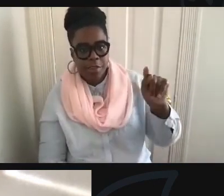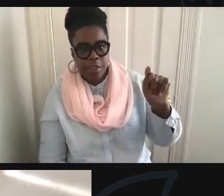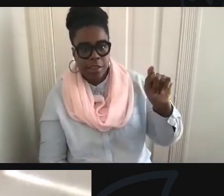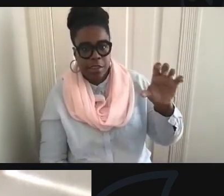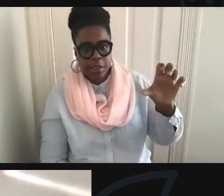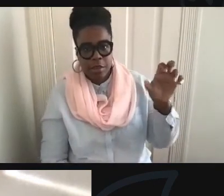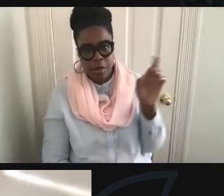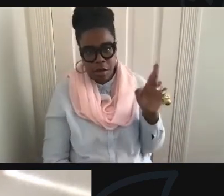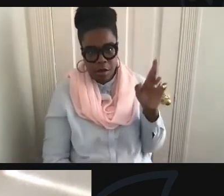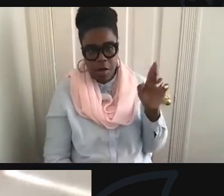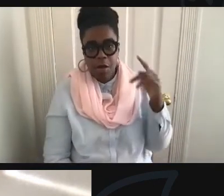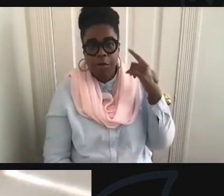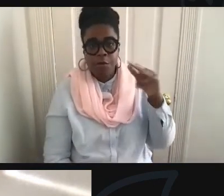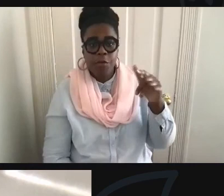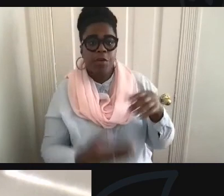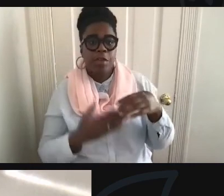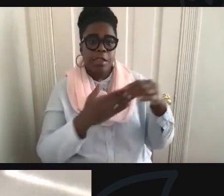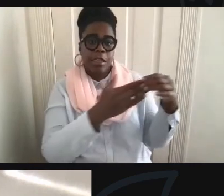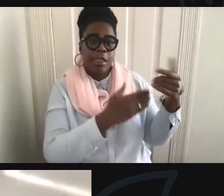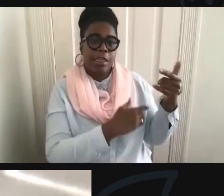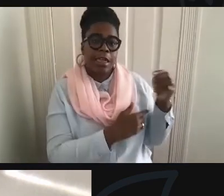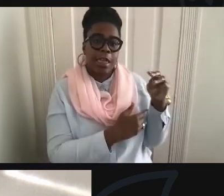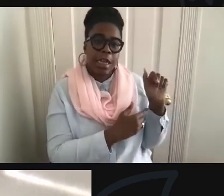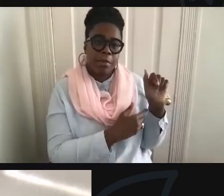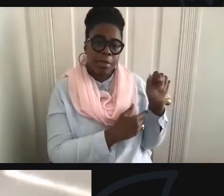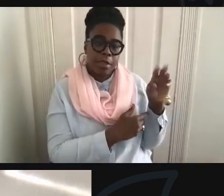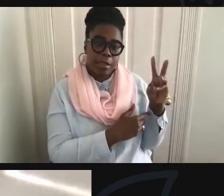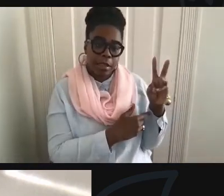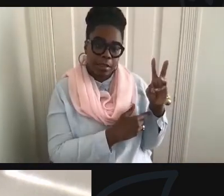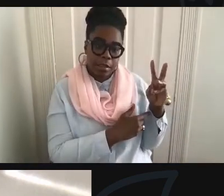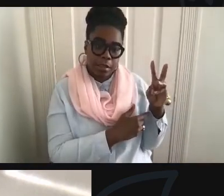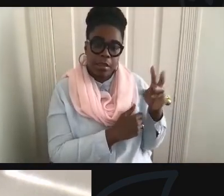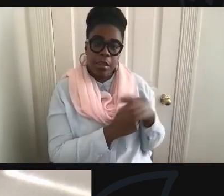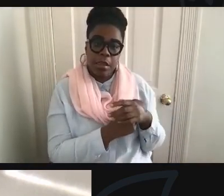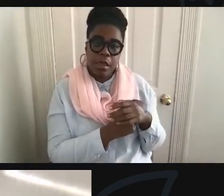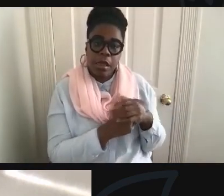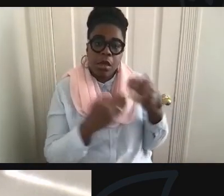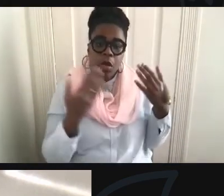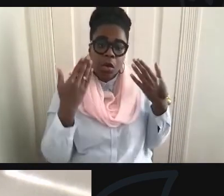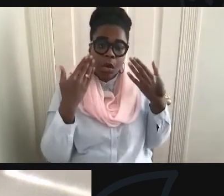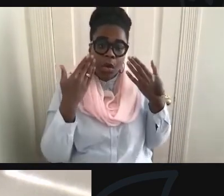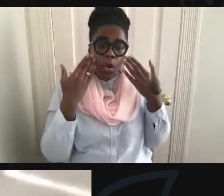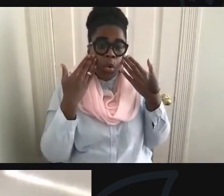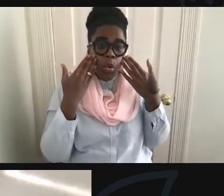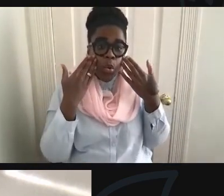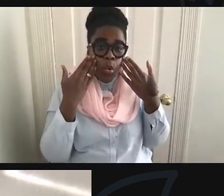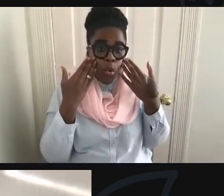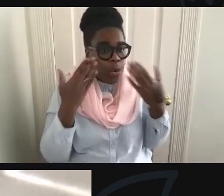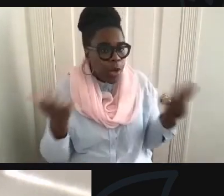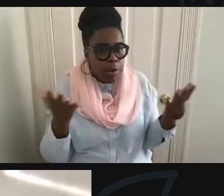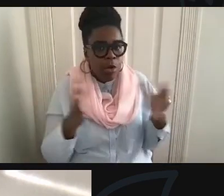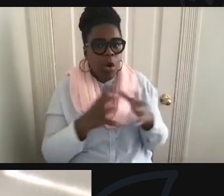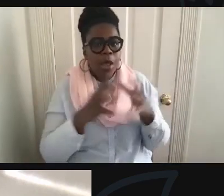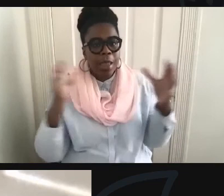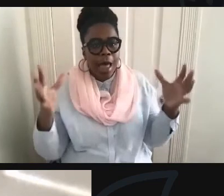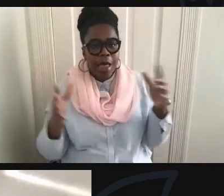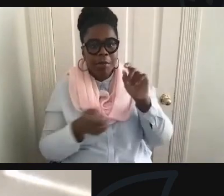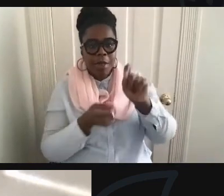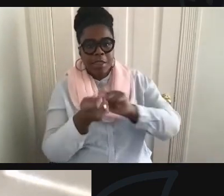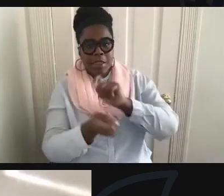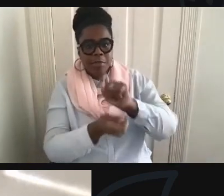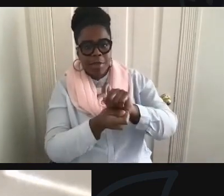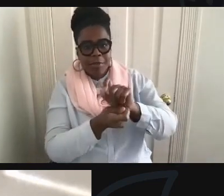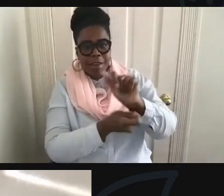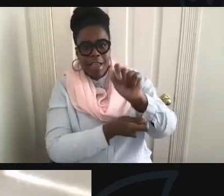gamma six. And so, you know, we don't know much about the specific antigens that are detected by different types of Gamma